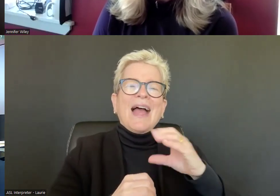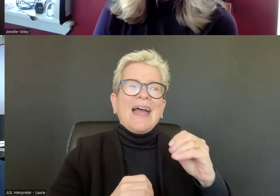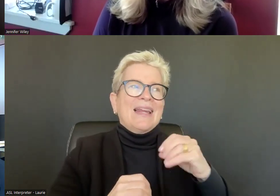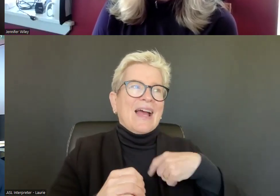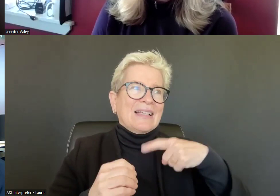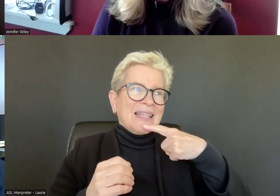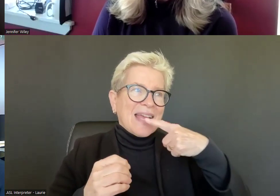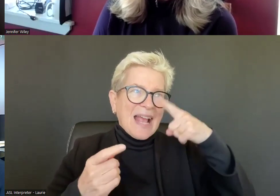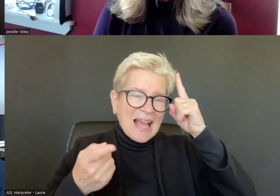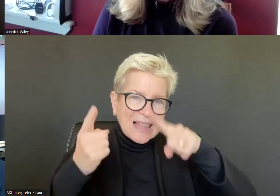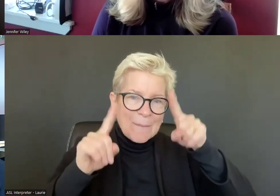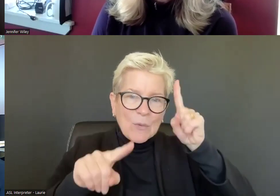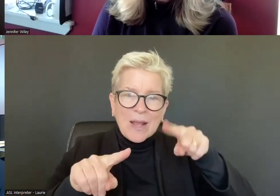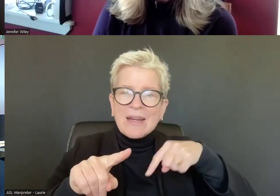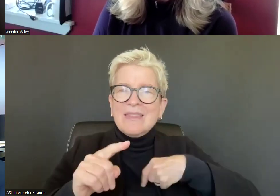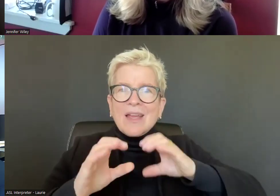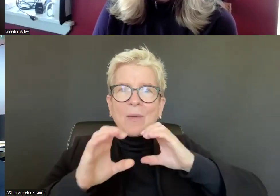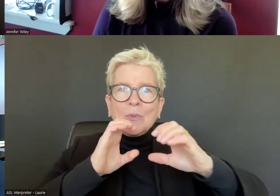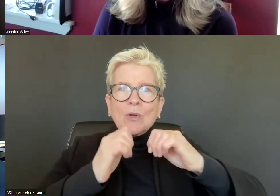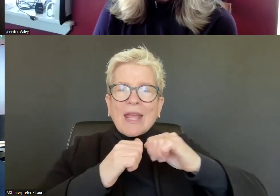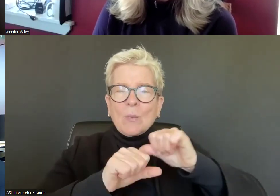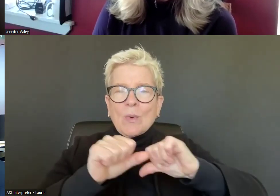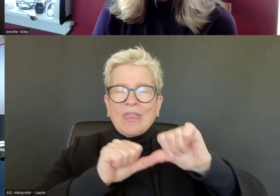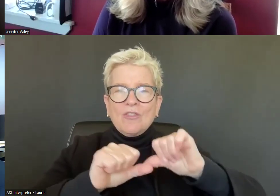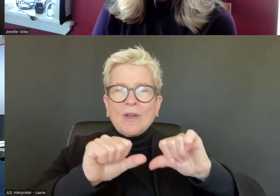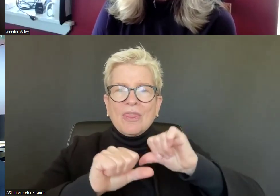but you know communicating with each other, that's also a really